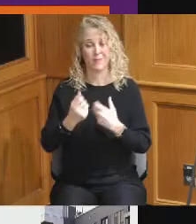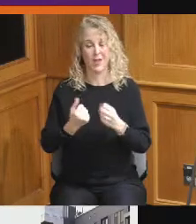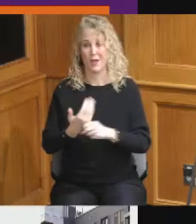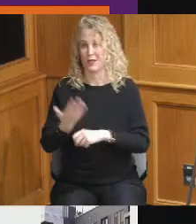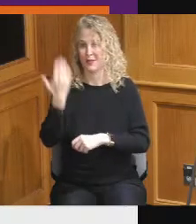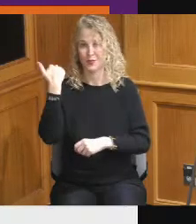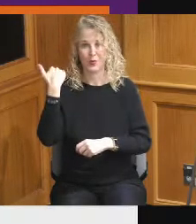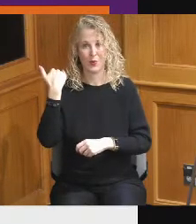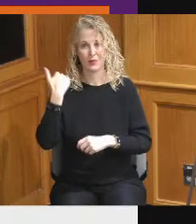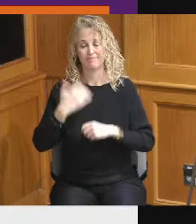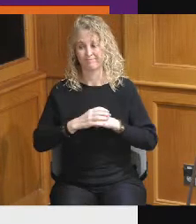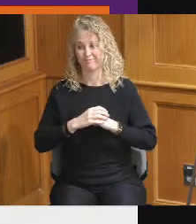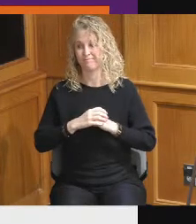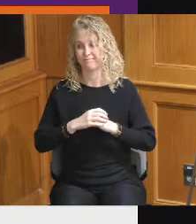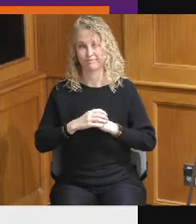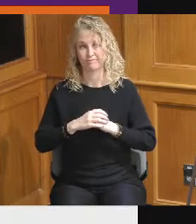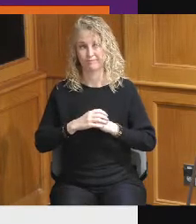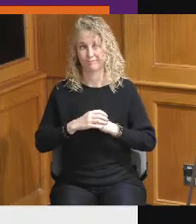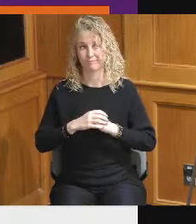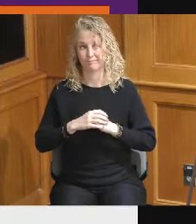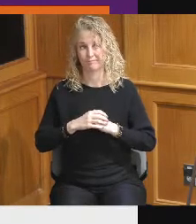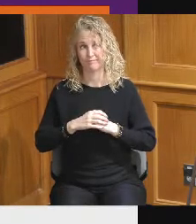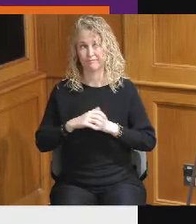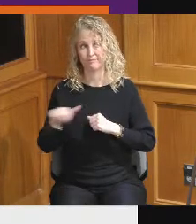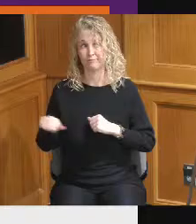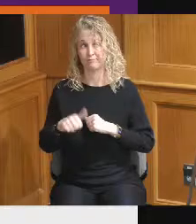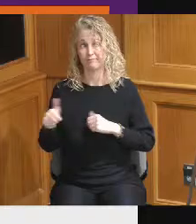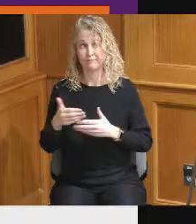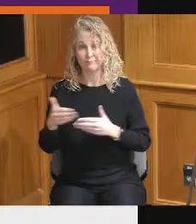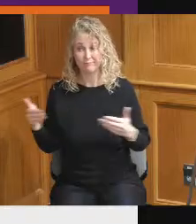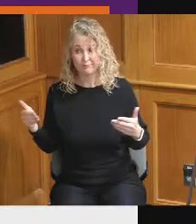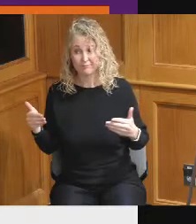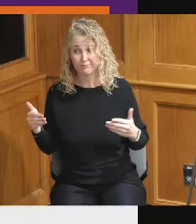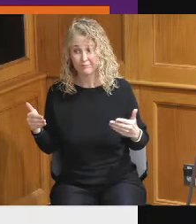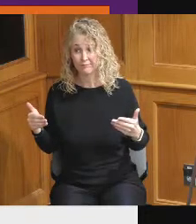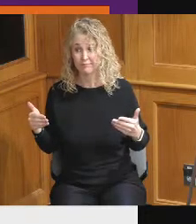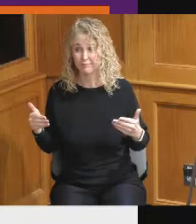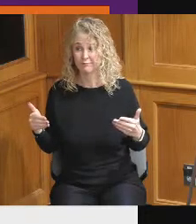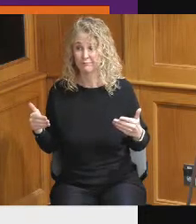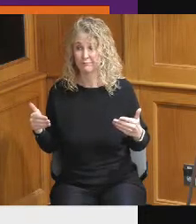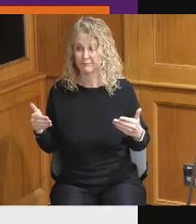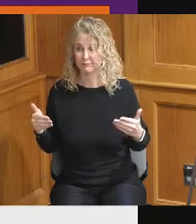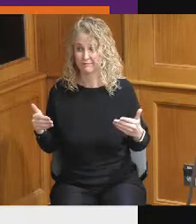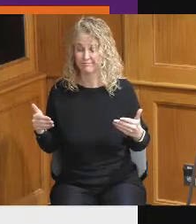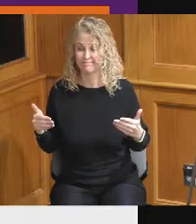thing another big piece of impacts is sort of the the the people I one of the things that we